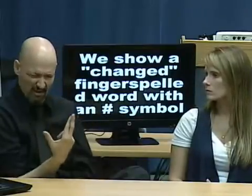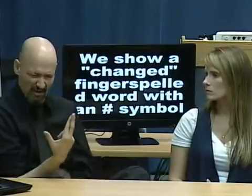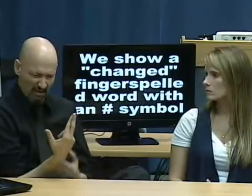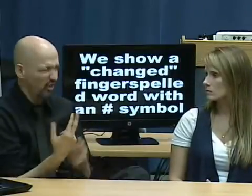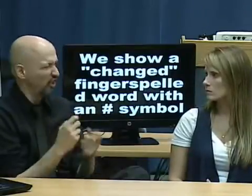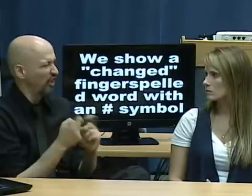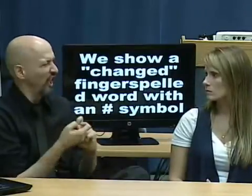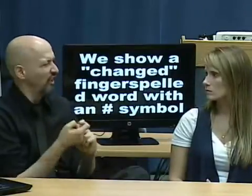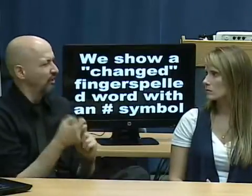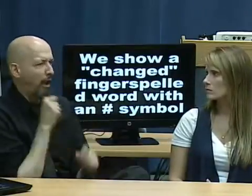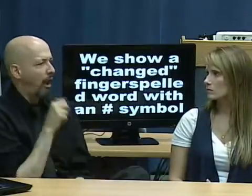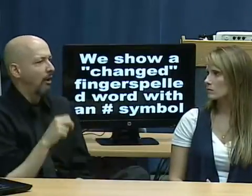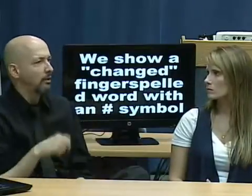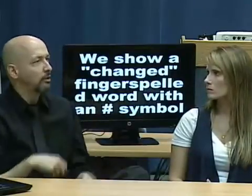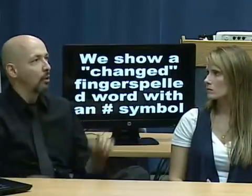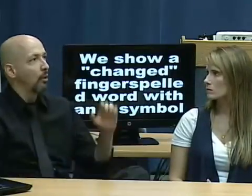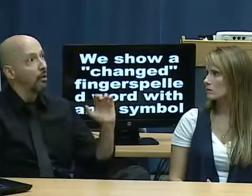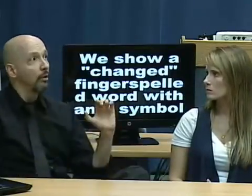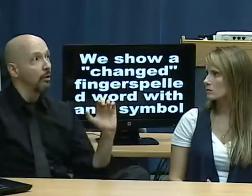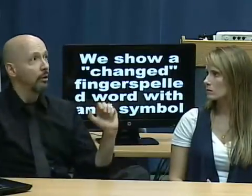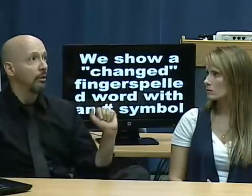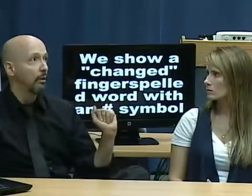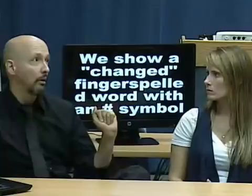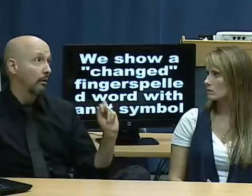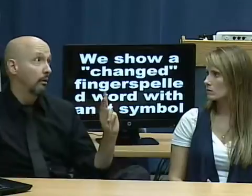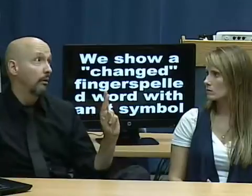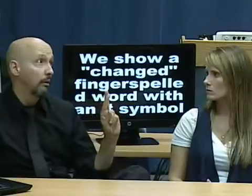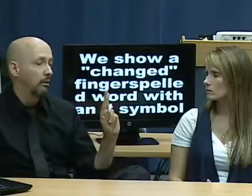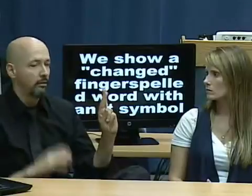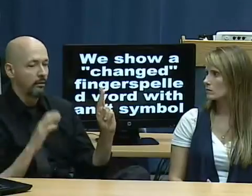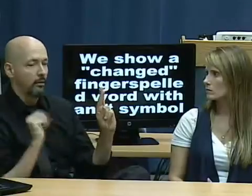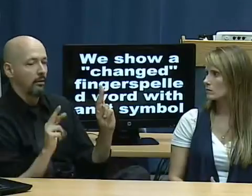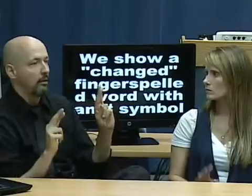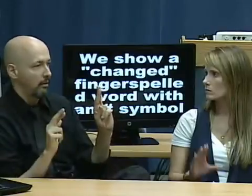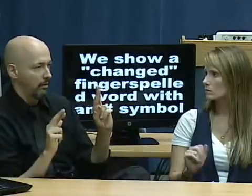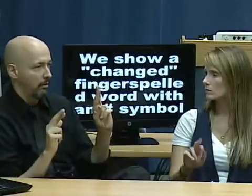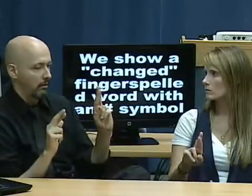It's changed. It's not C-A-R. #CAR